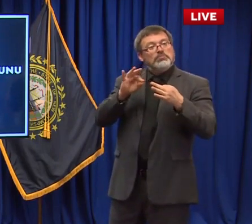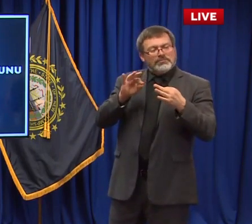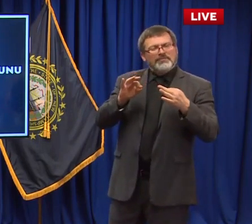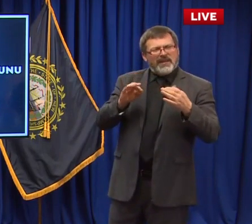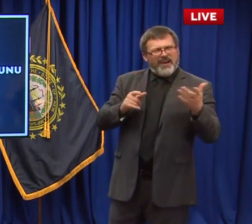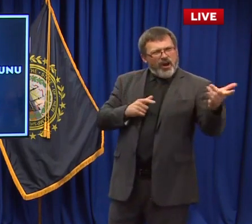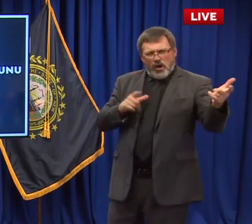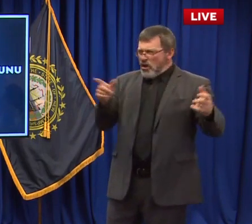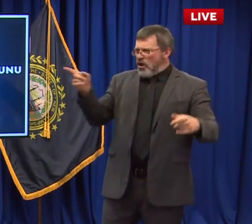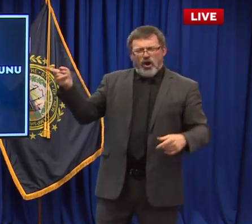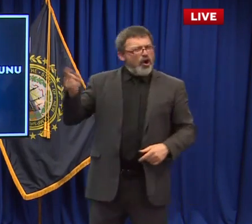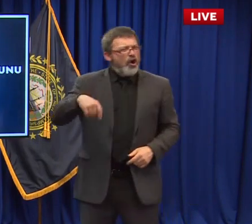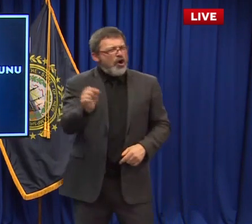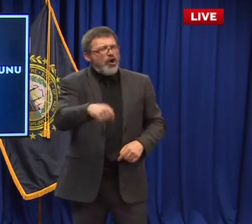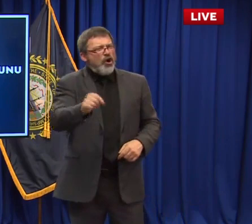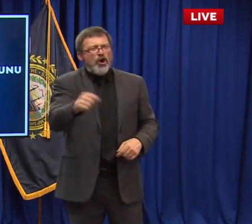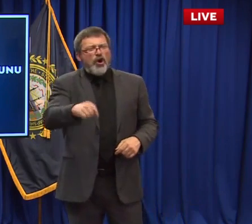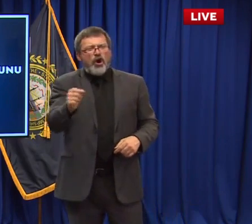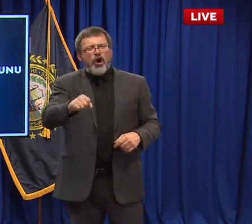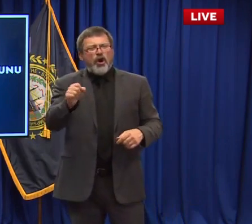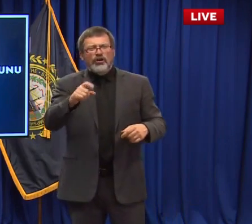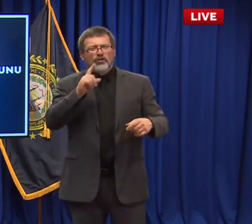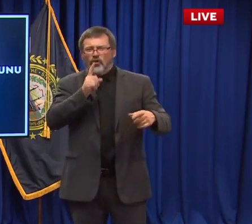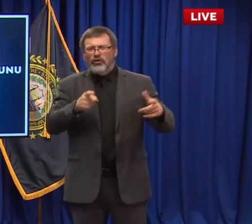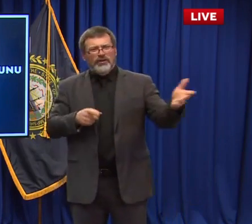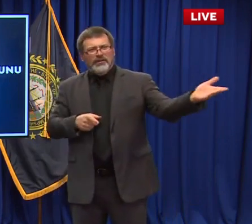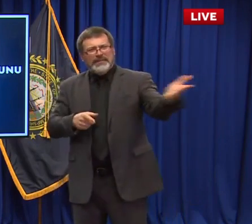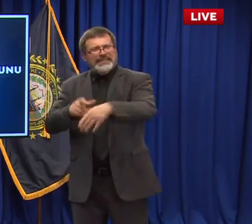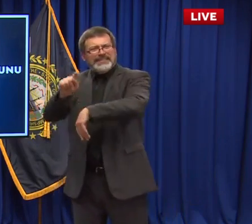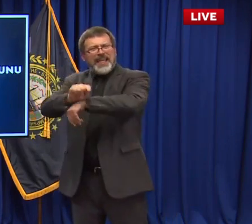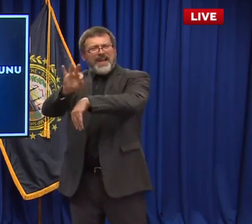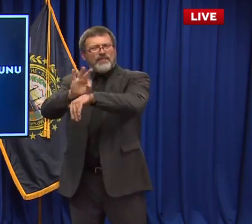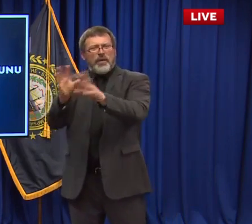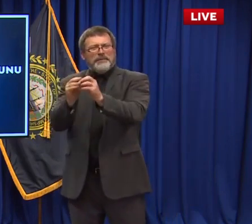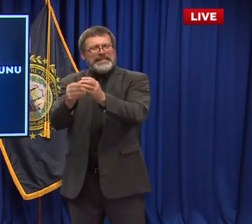THE PUBLIC COMMENT CAME IN AS PART OF THE TASK FORCE.